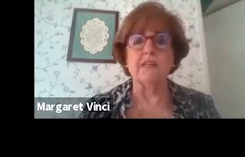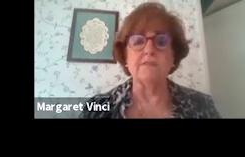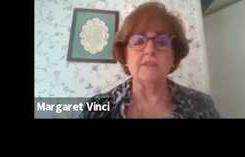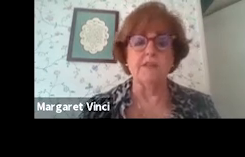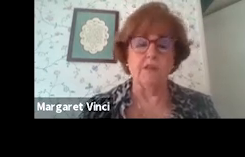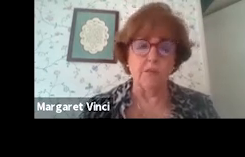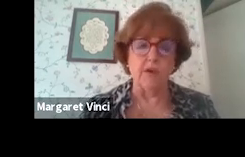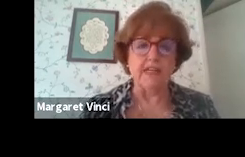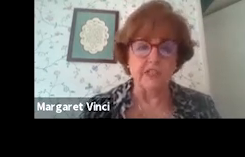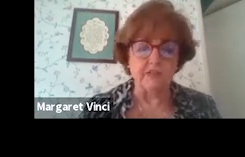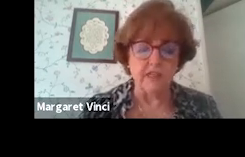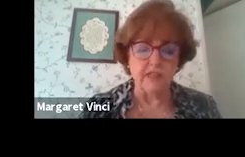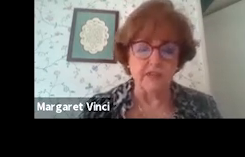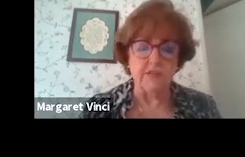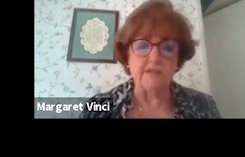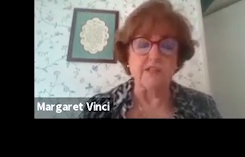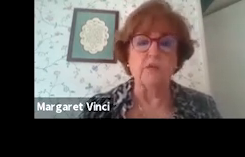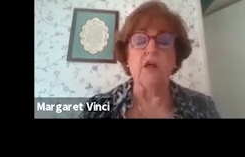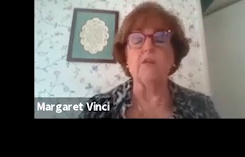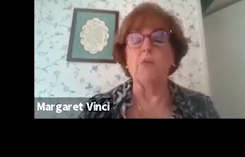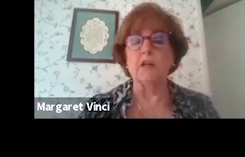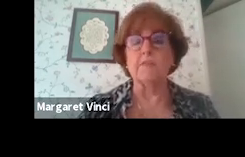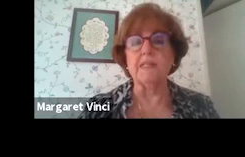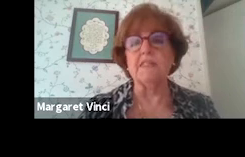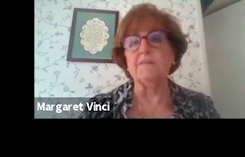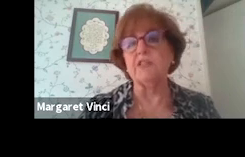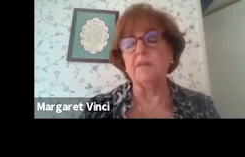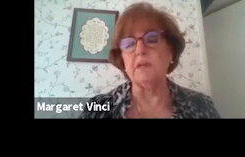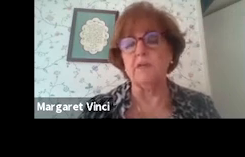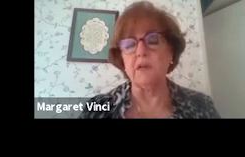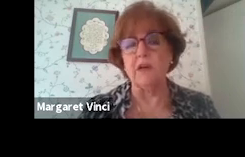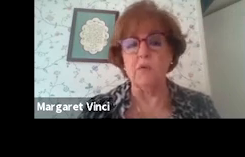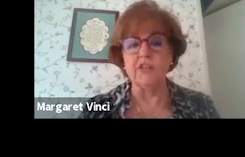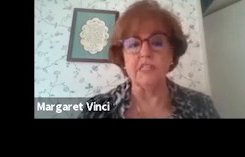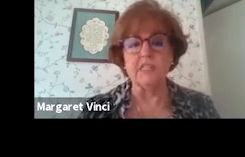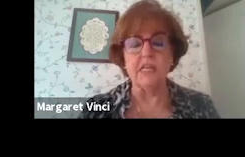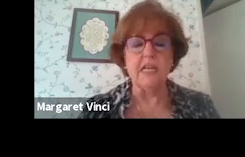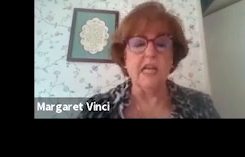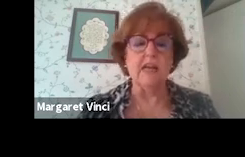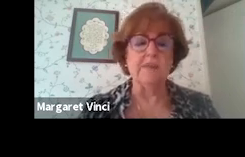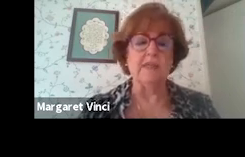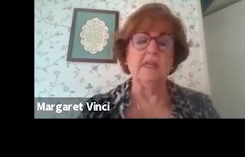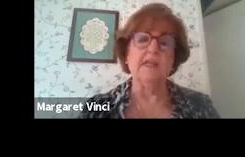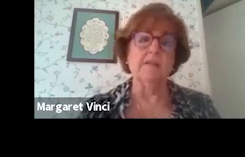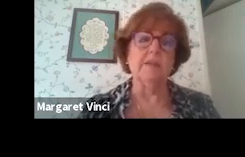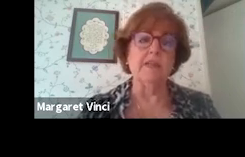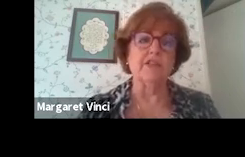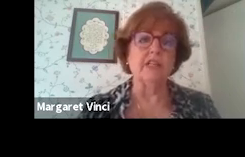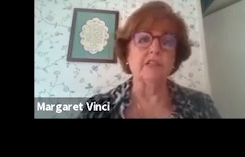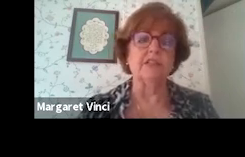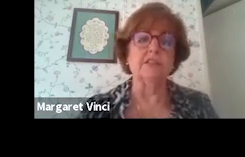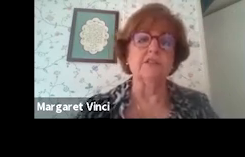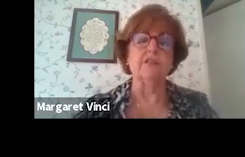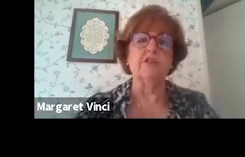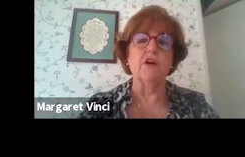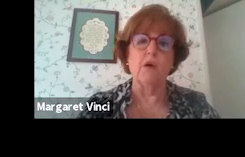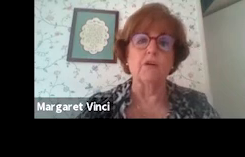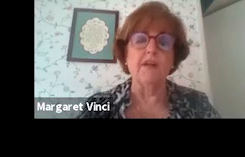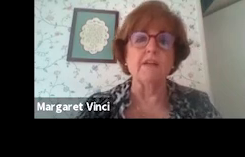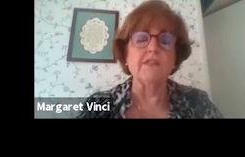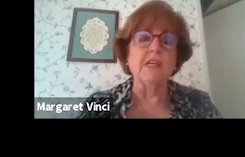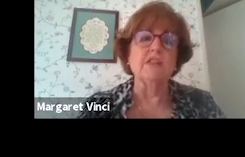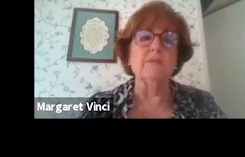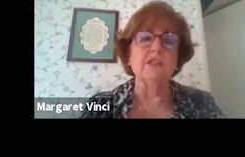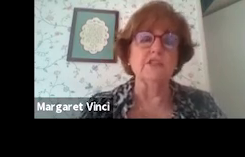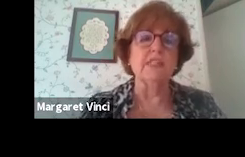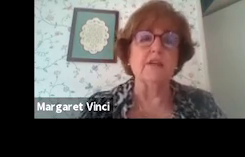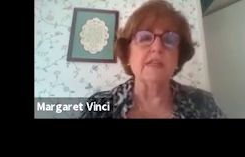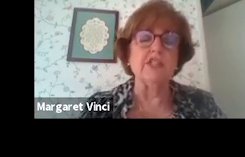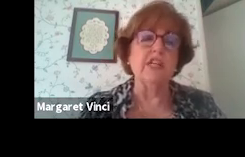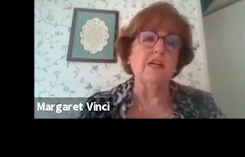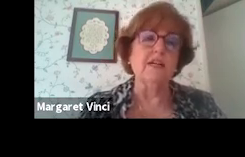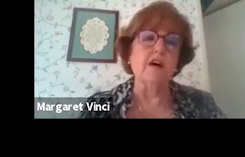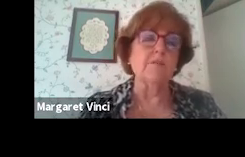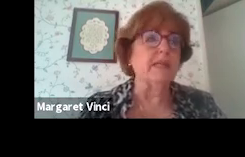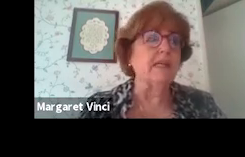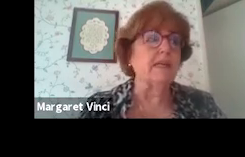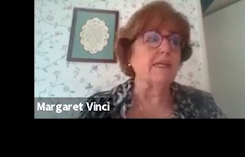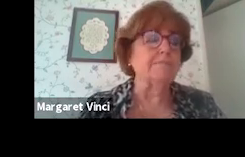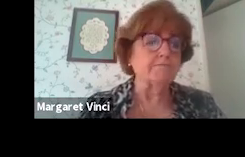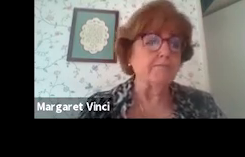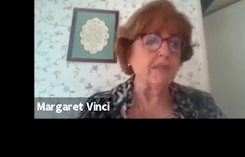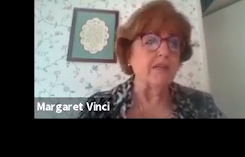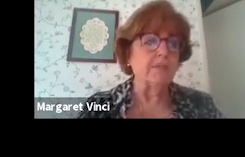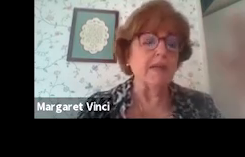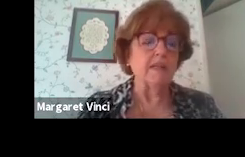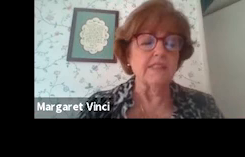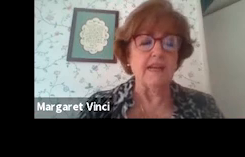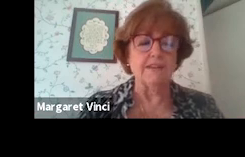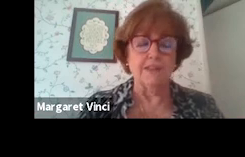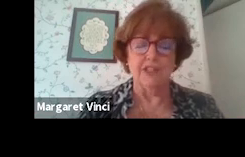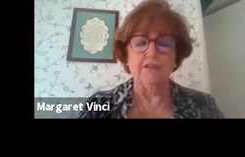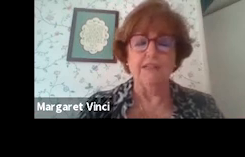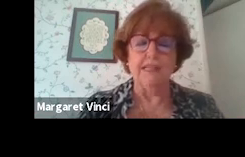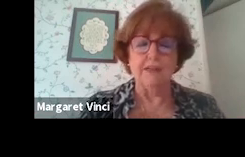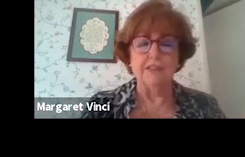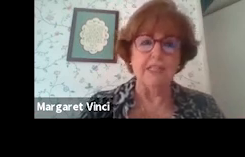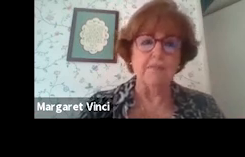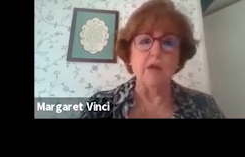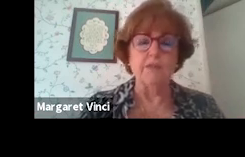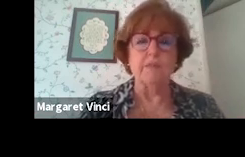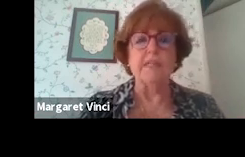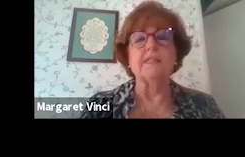Margaret Vinci: celebrities and buildings also being able to turn off water valves so that there aren't breaking down in those valves a lot of the water companies, especially up in Oregon Washington have been implementing cic alert to turn off water valves to reduce damage our big.